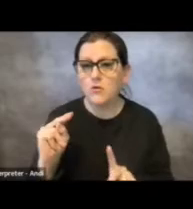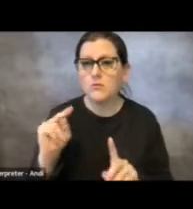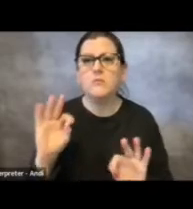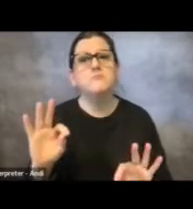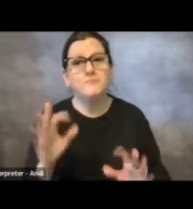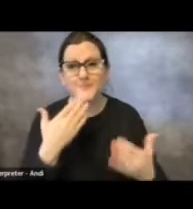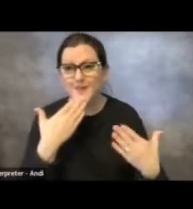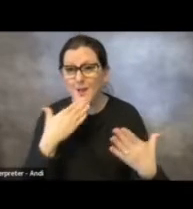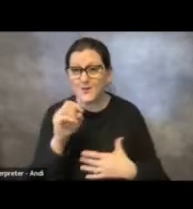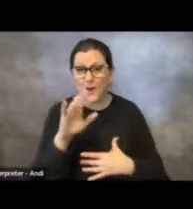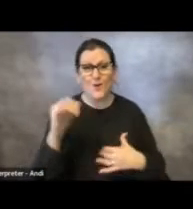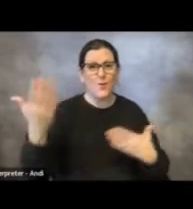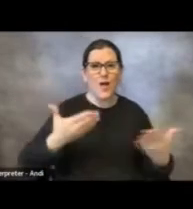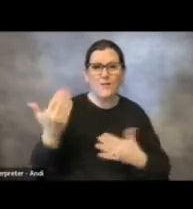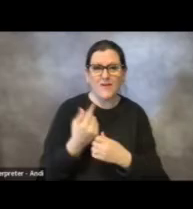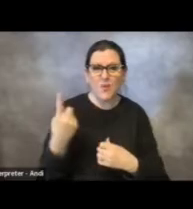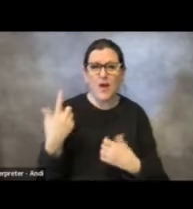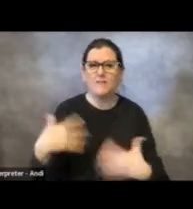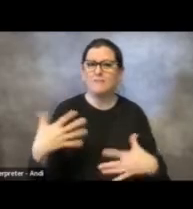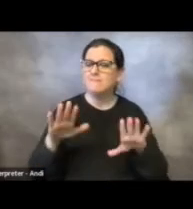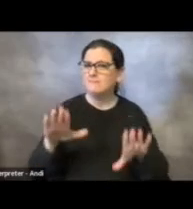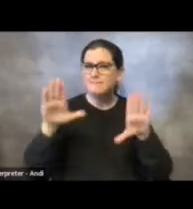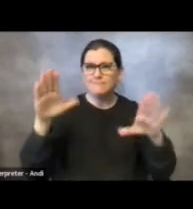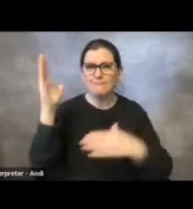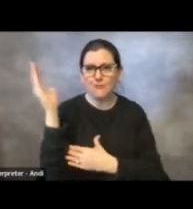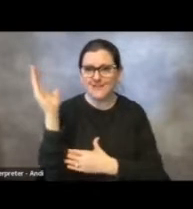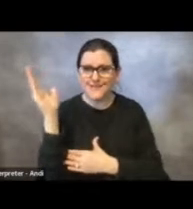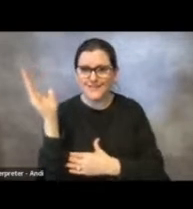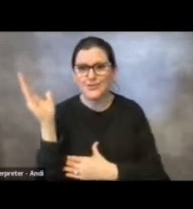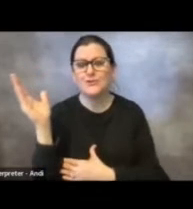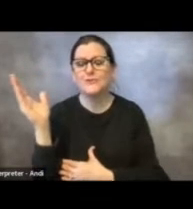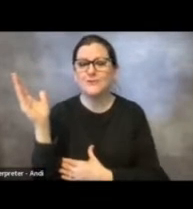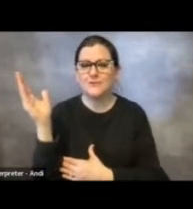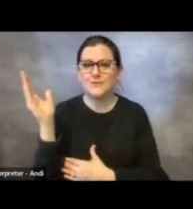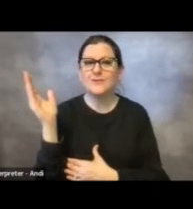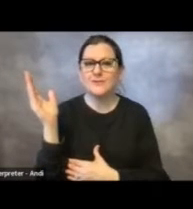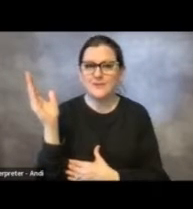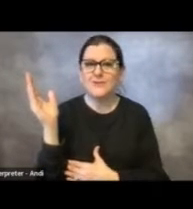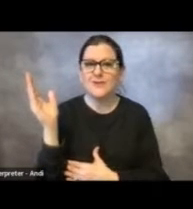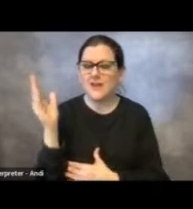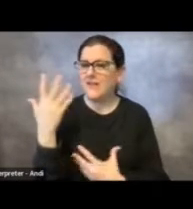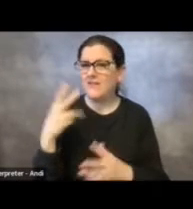Shawn Callaway: Welcome everyone. And that was an outstanding presentation. Just very informative that we just